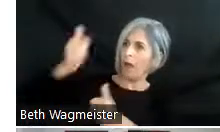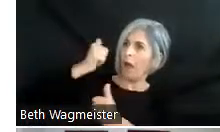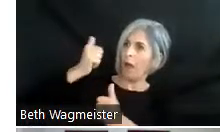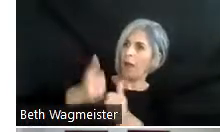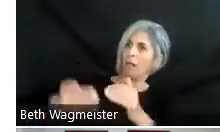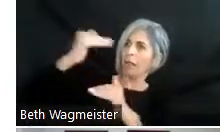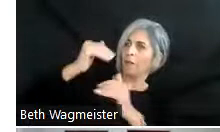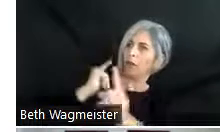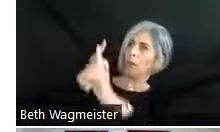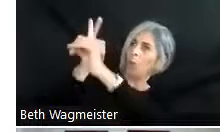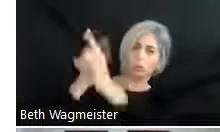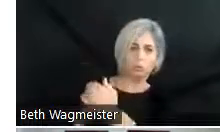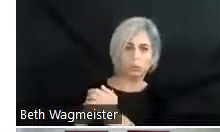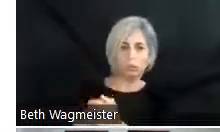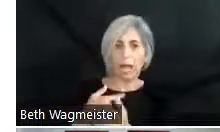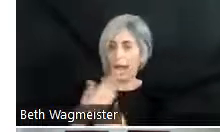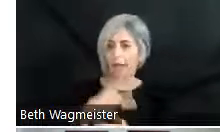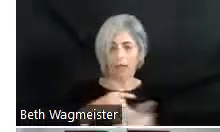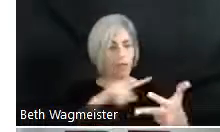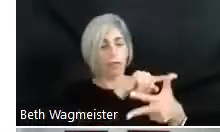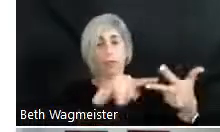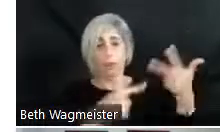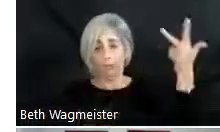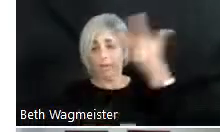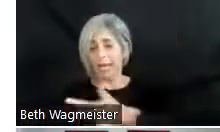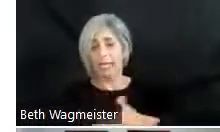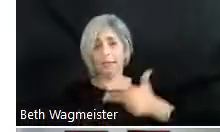I like to think of it in three different ways, three days, three months and three years.